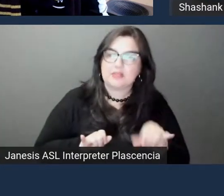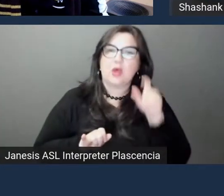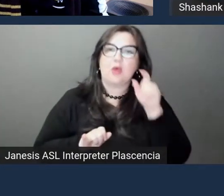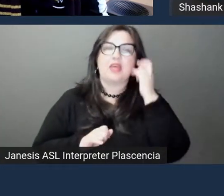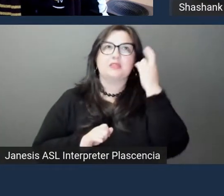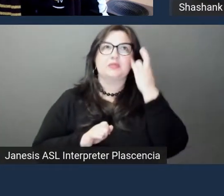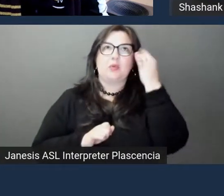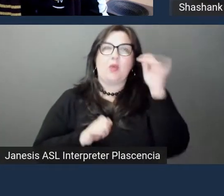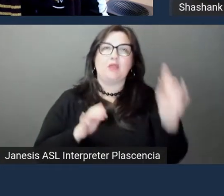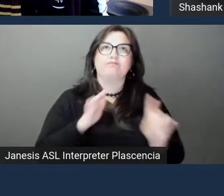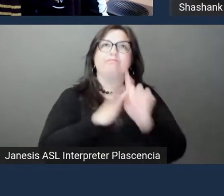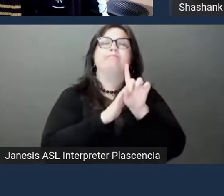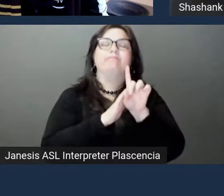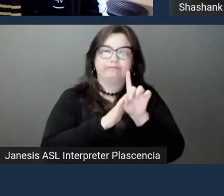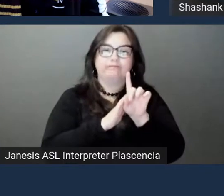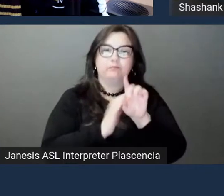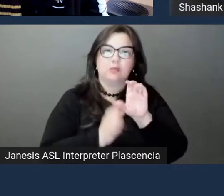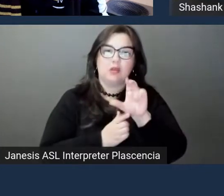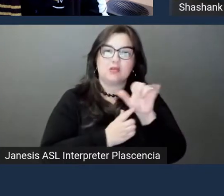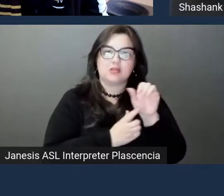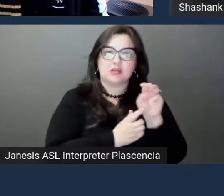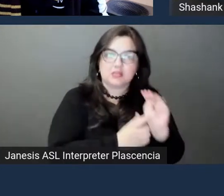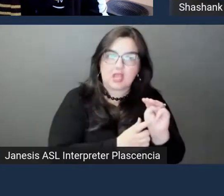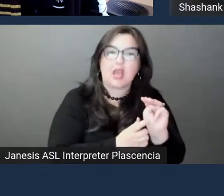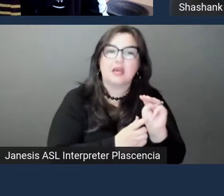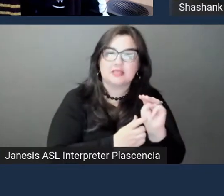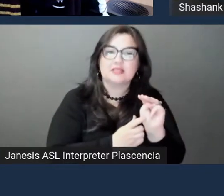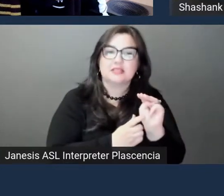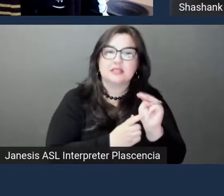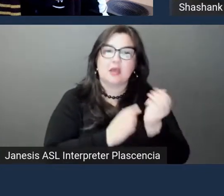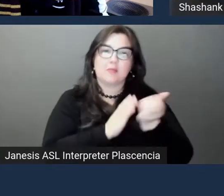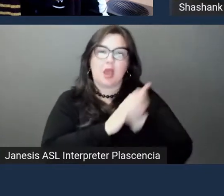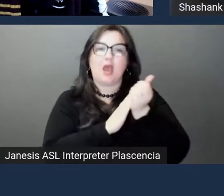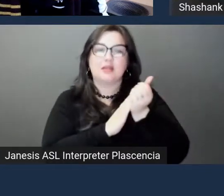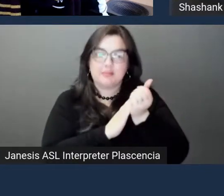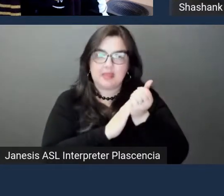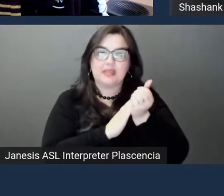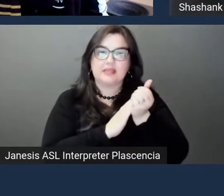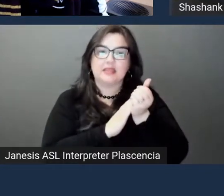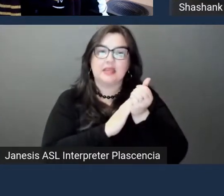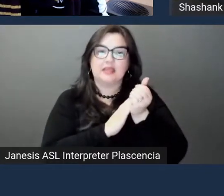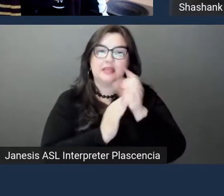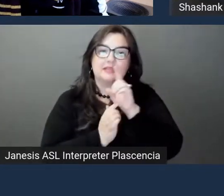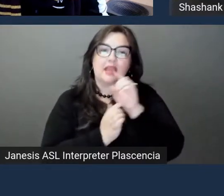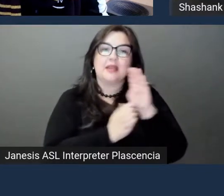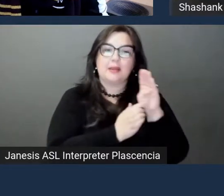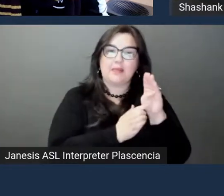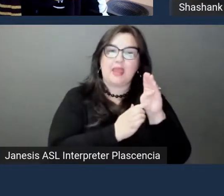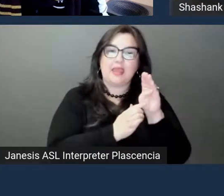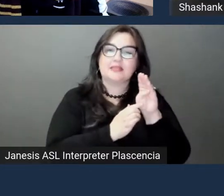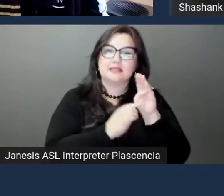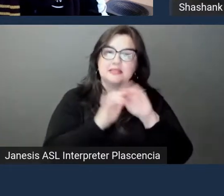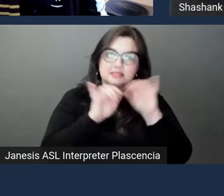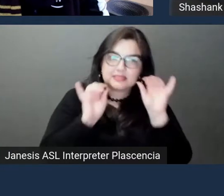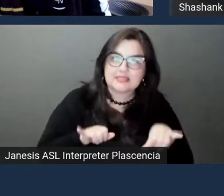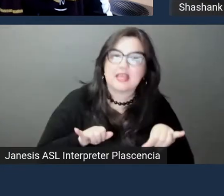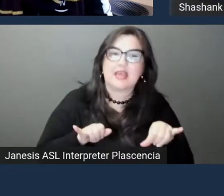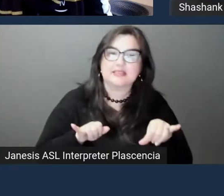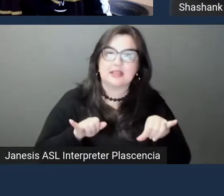RDS Custom automate the Data Administration Tasks and operation while enabling data administrators to access and customize